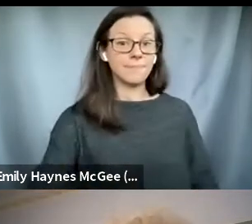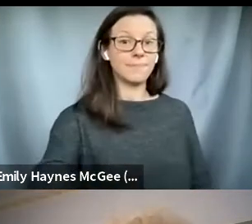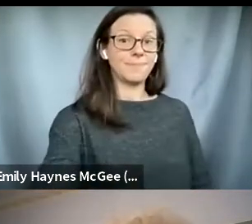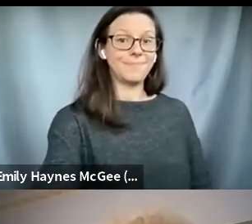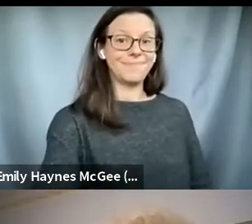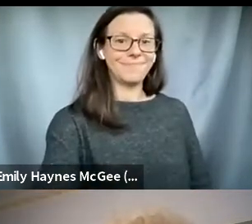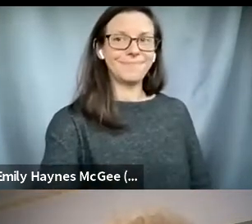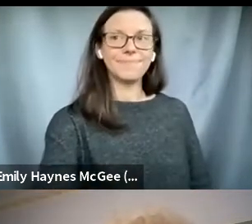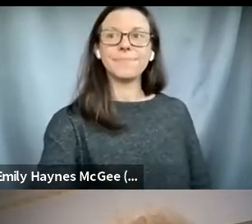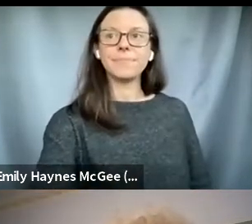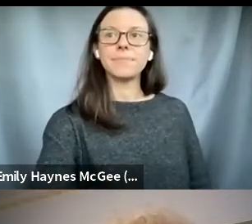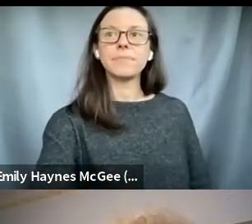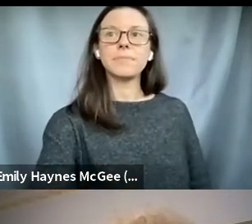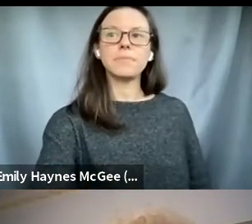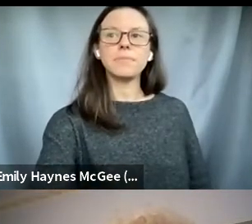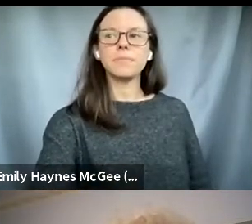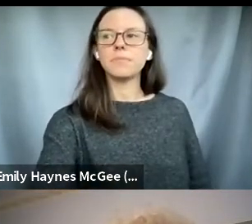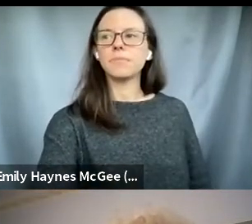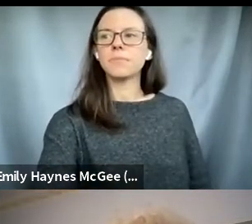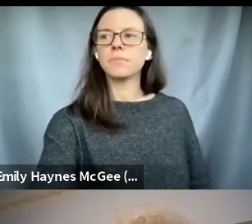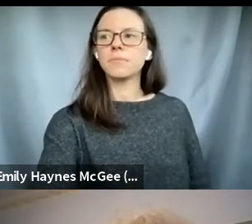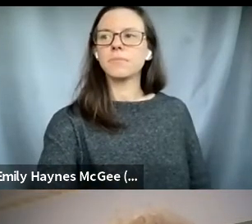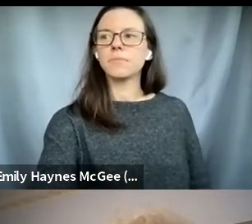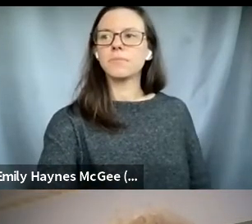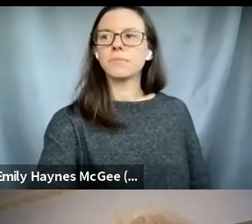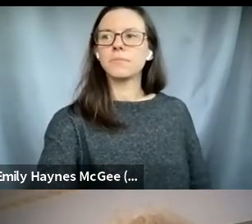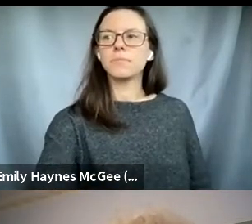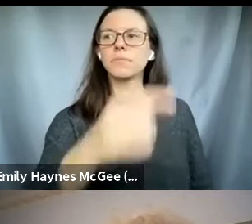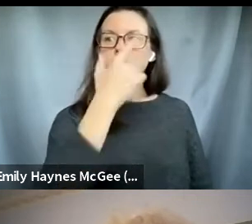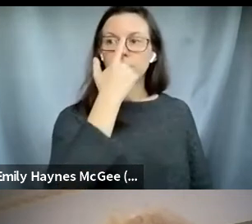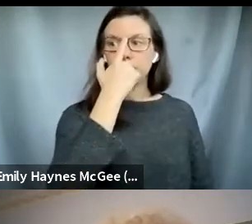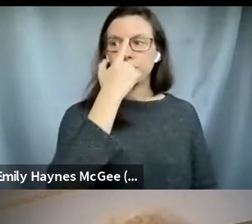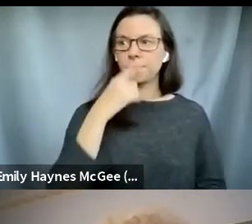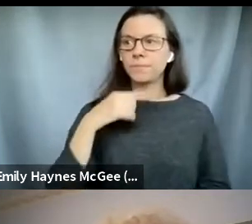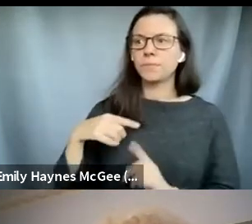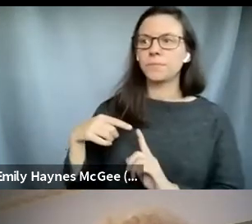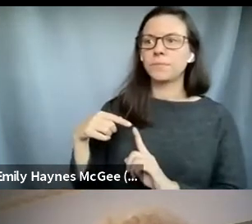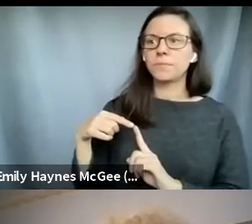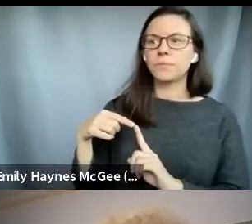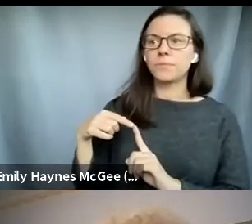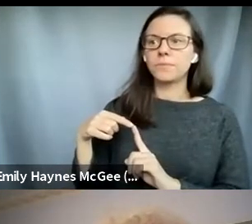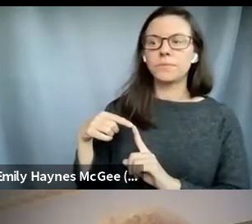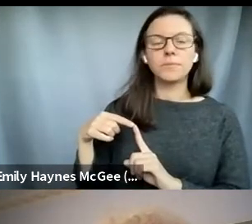And then Jan says, can you give an example of a collaborative exhibition or a public